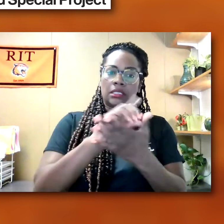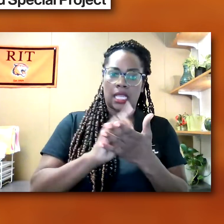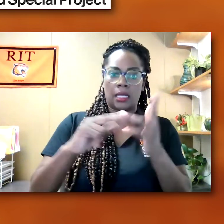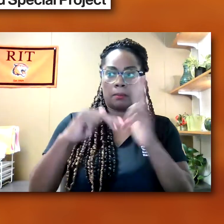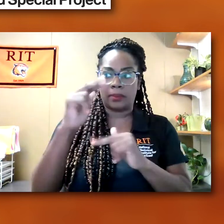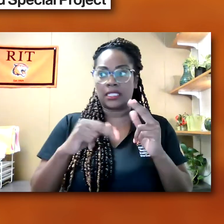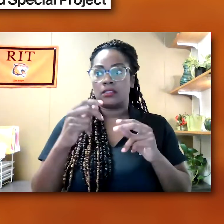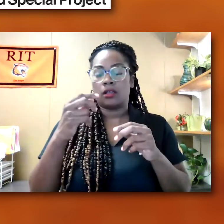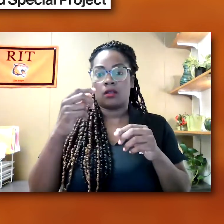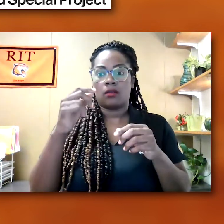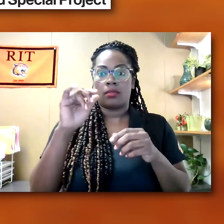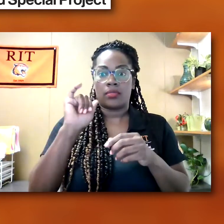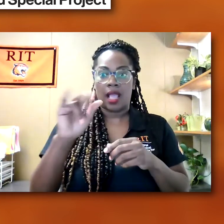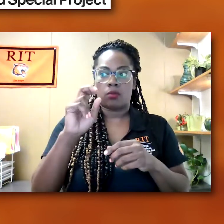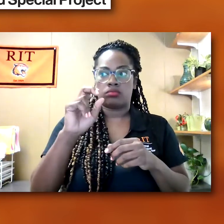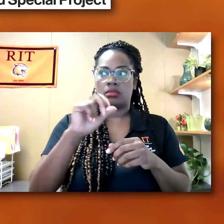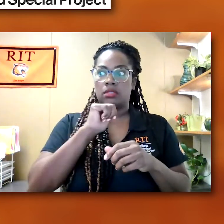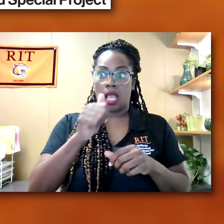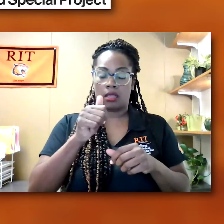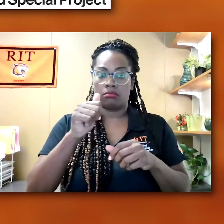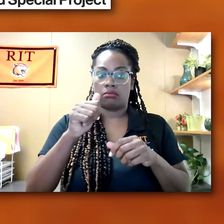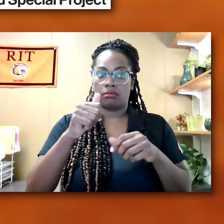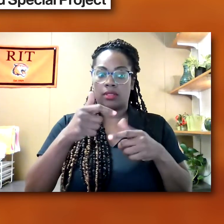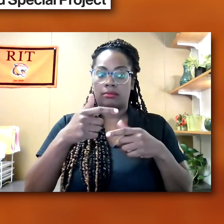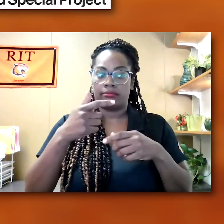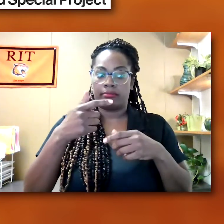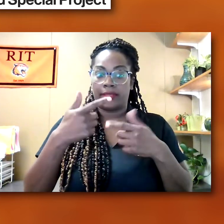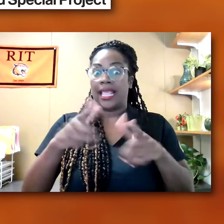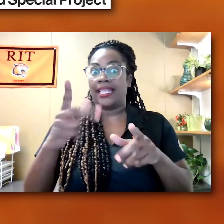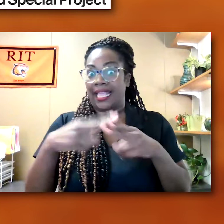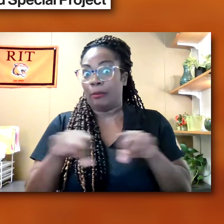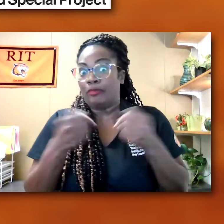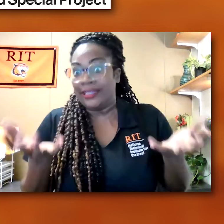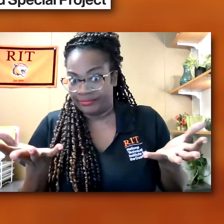The first rule is you're going to have to design and build an egg drop device that'll protect your egg